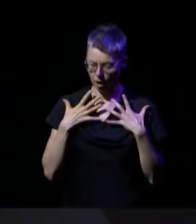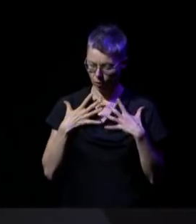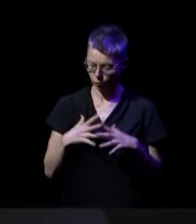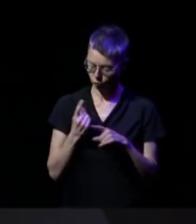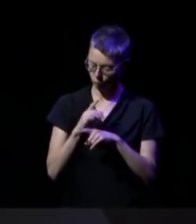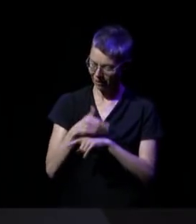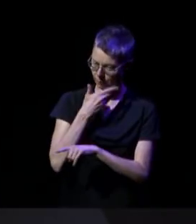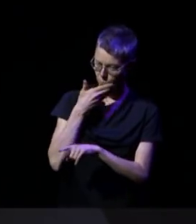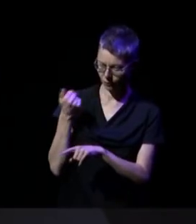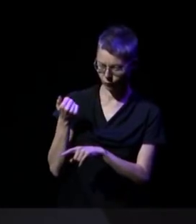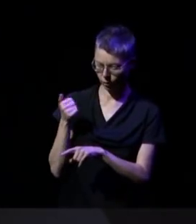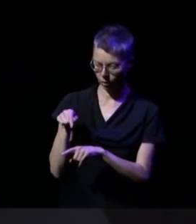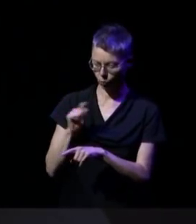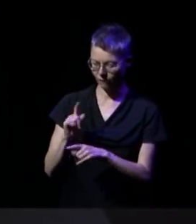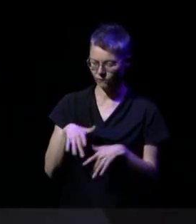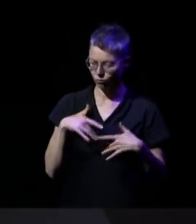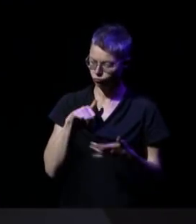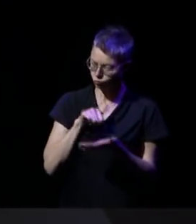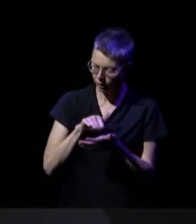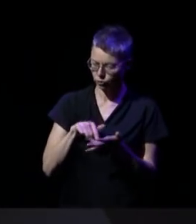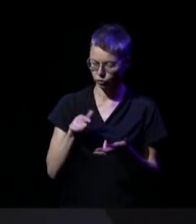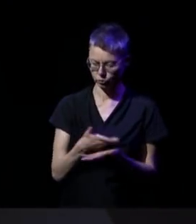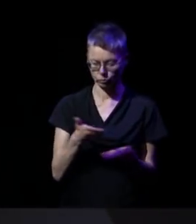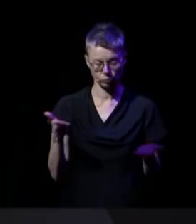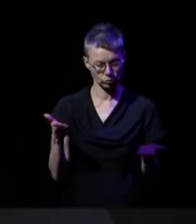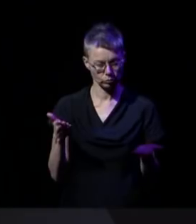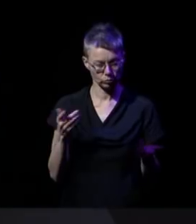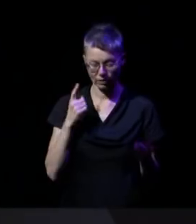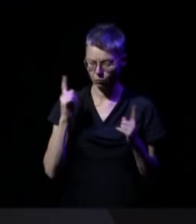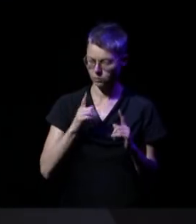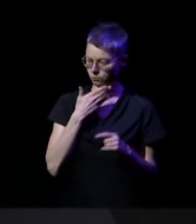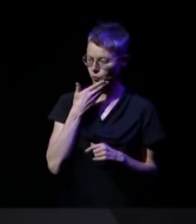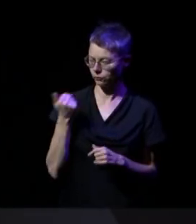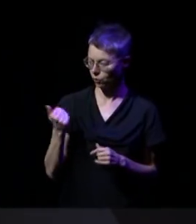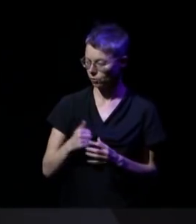Like, what feels right to you when you think about what is beautiful and when you look in the mirror